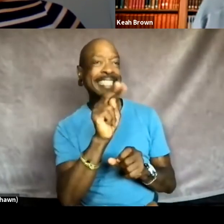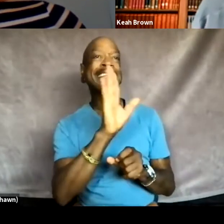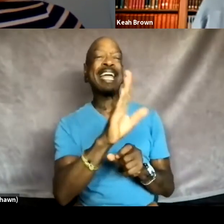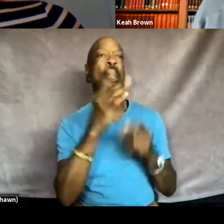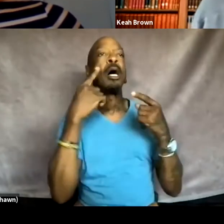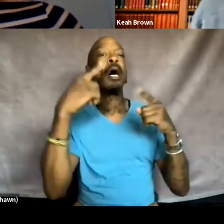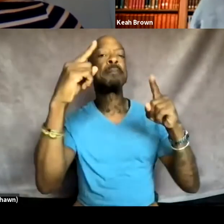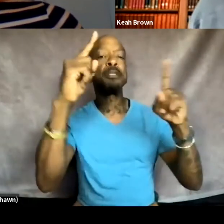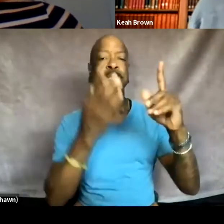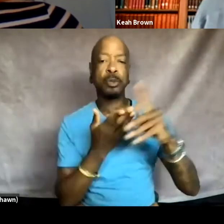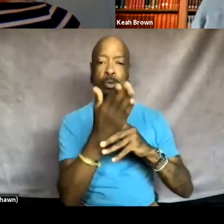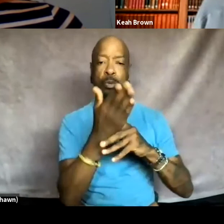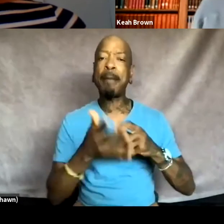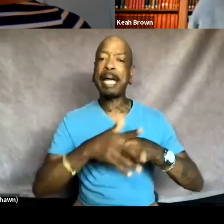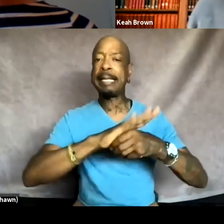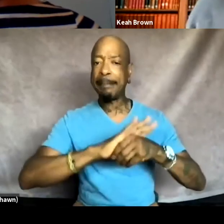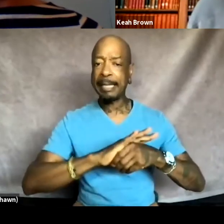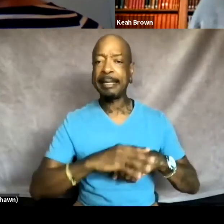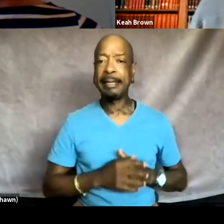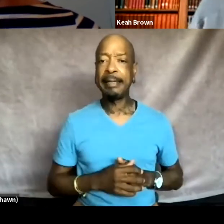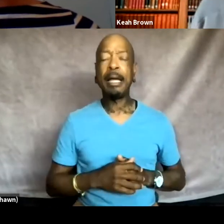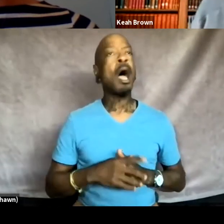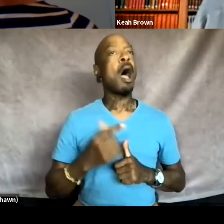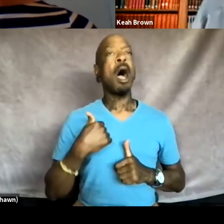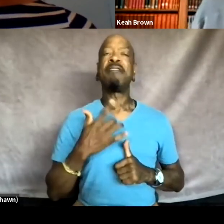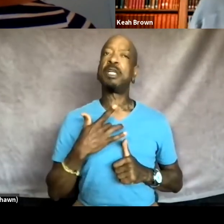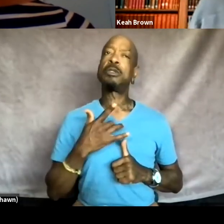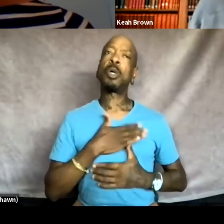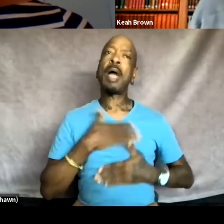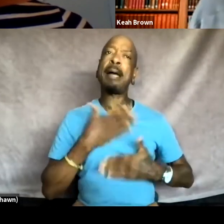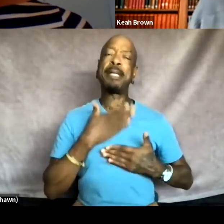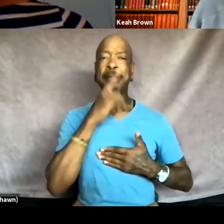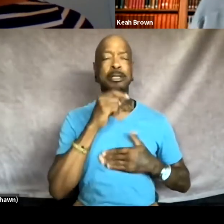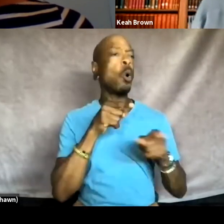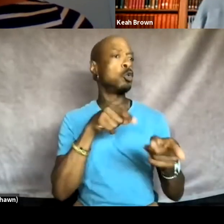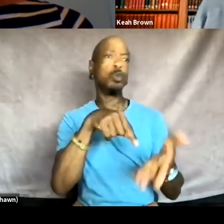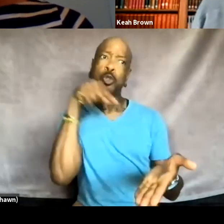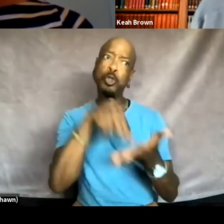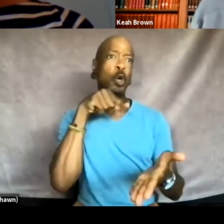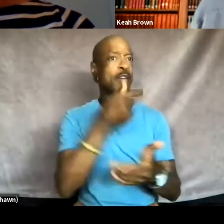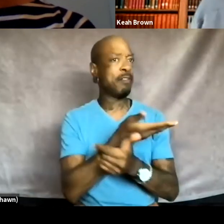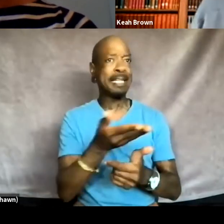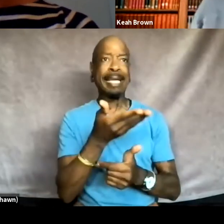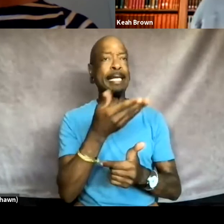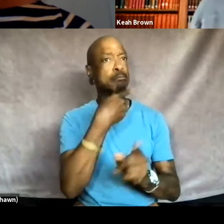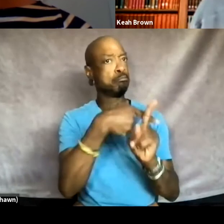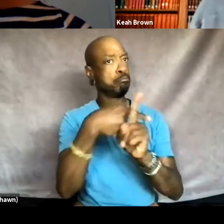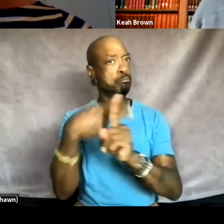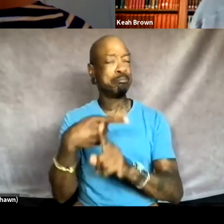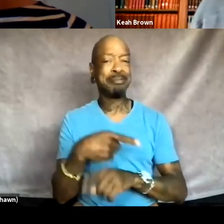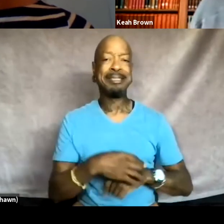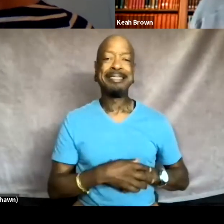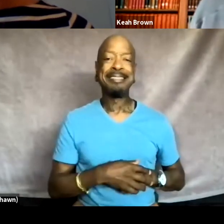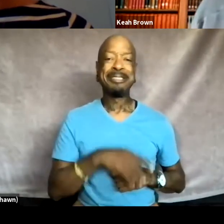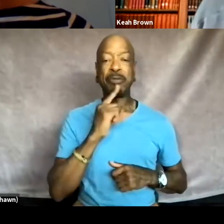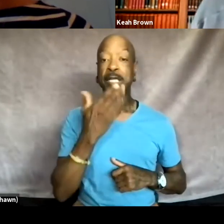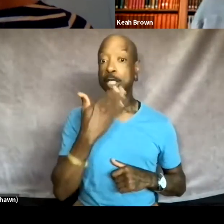Keah Brown: has made me so happy cuz I'm like you deserve every good thing really good pizza